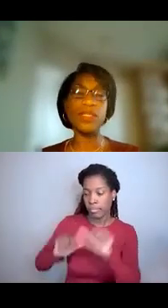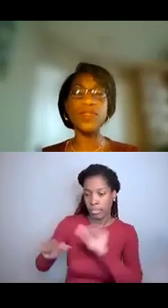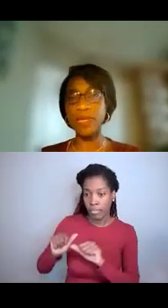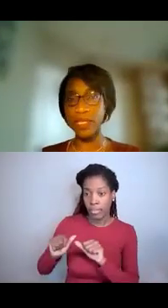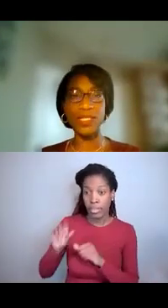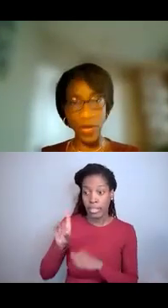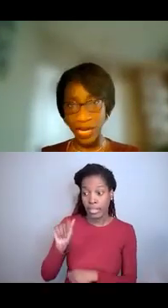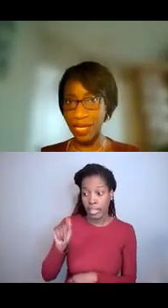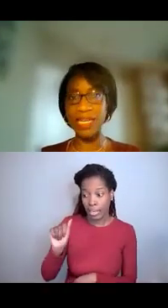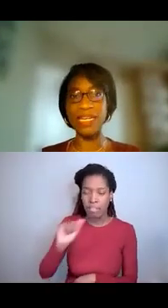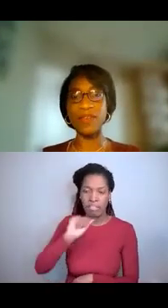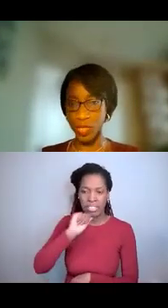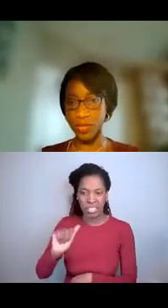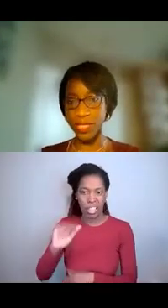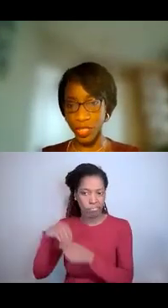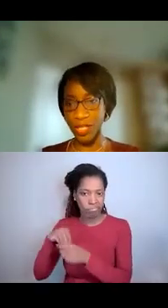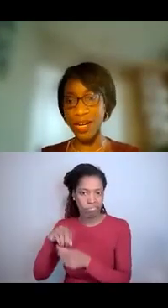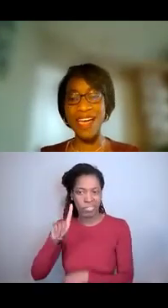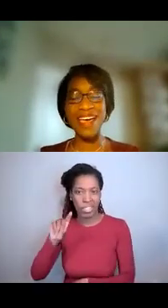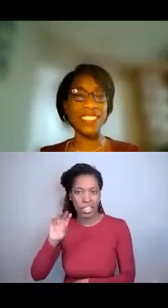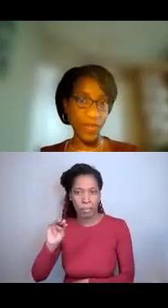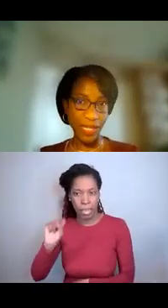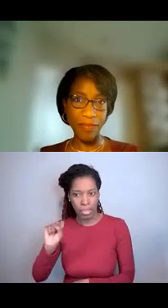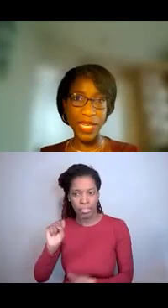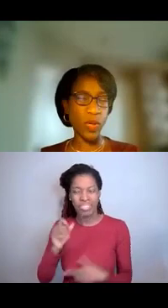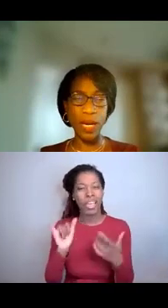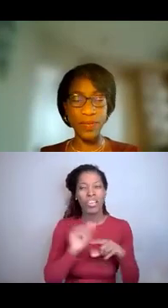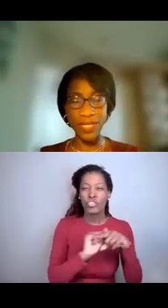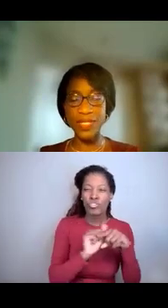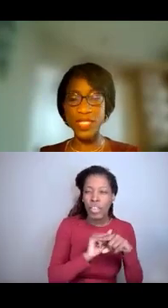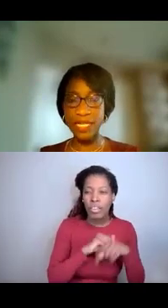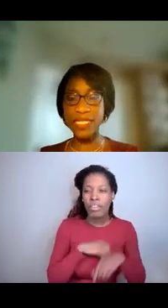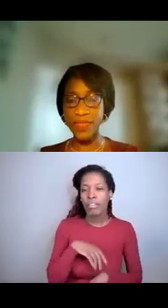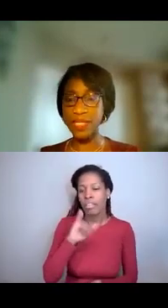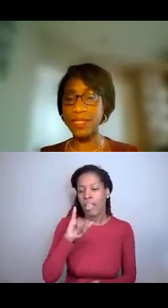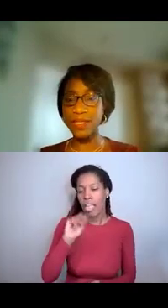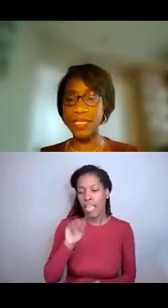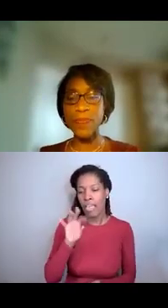so this would be like training and infrastructure development or non-research activities.